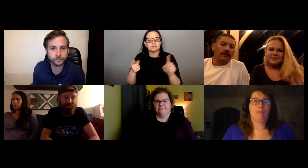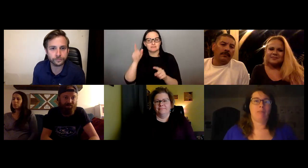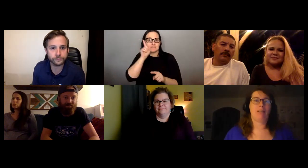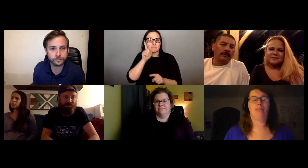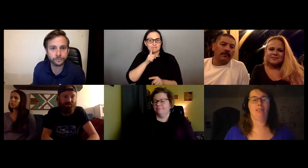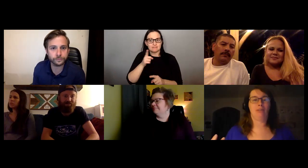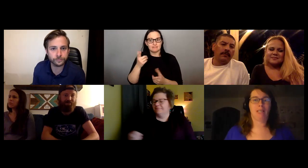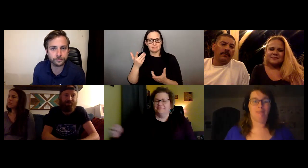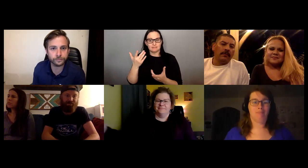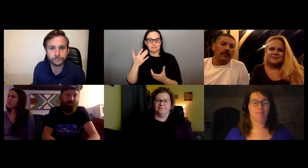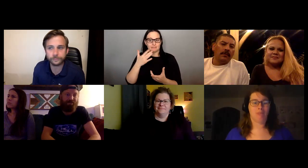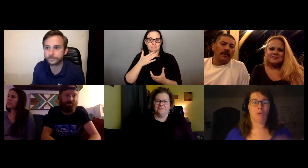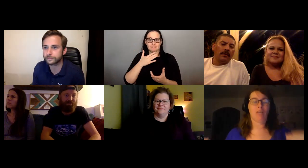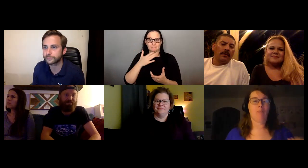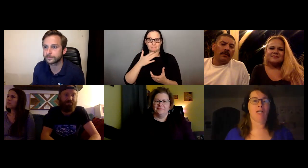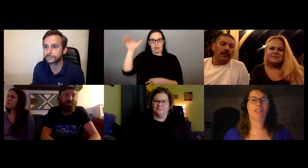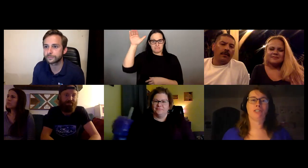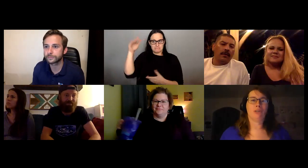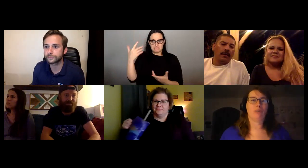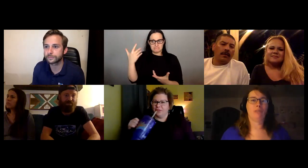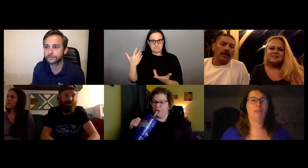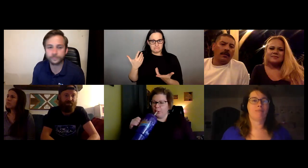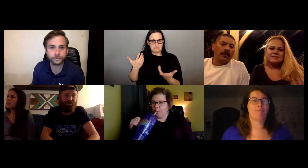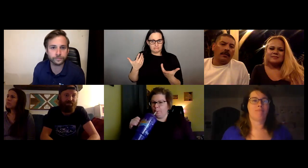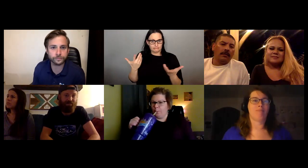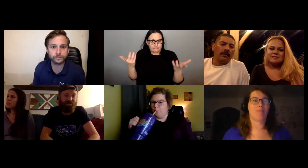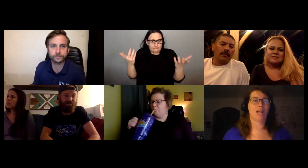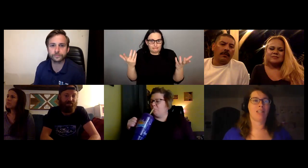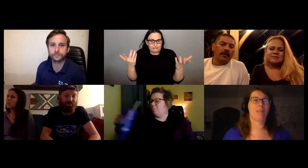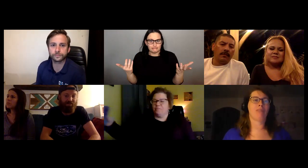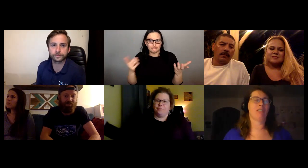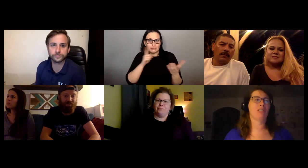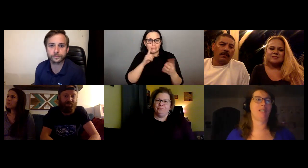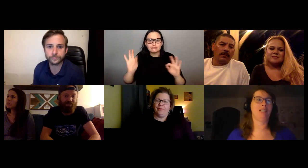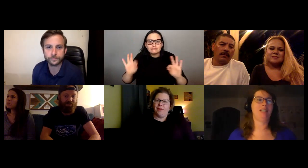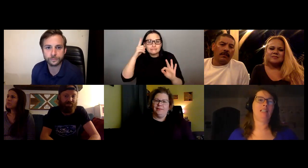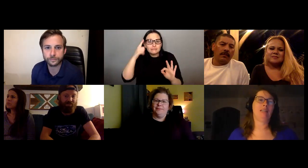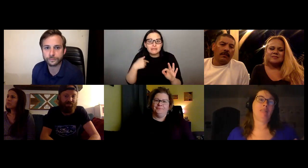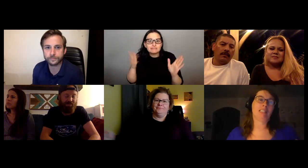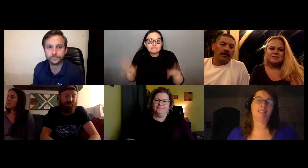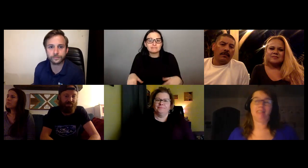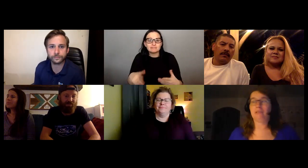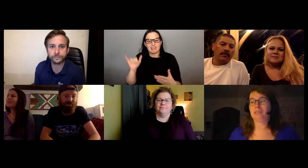you know my growing up years so it was not that big of a deal to me that was